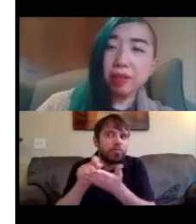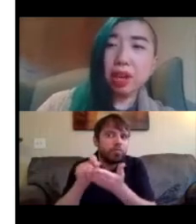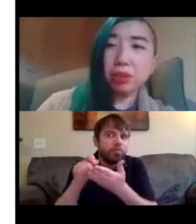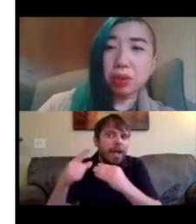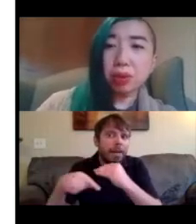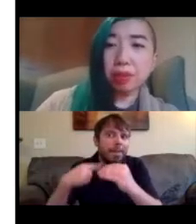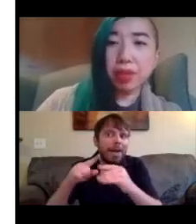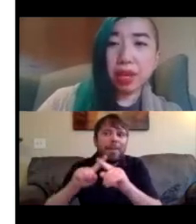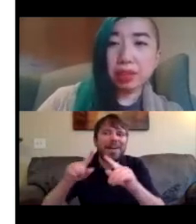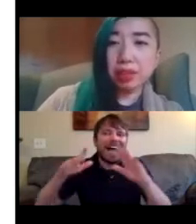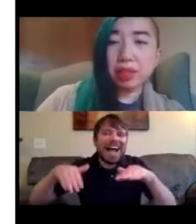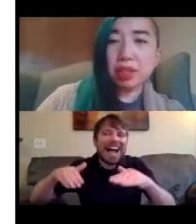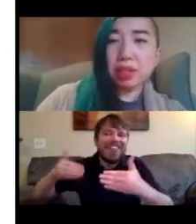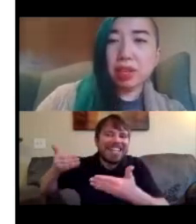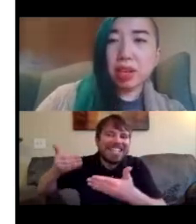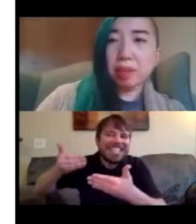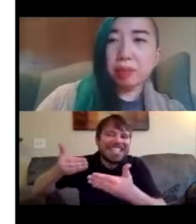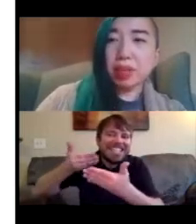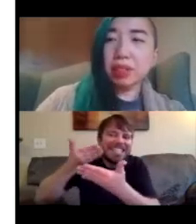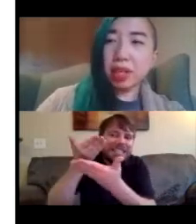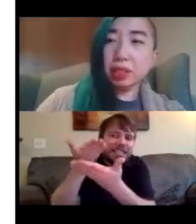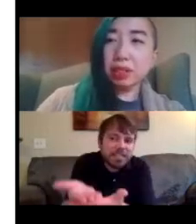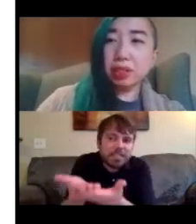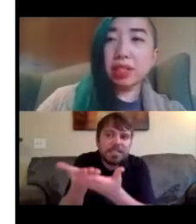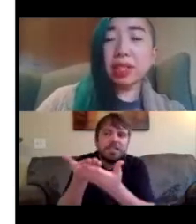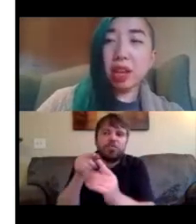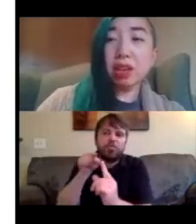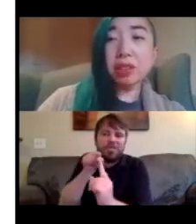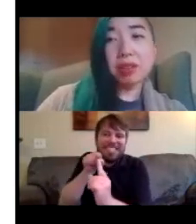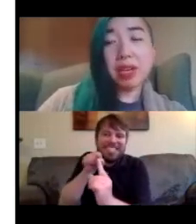gotten to the core of it yet. Things that haunt your writing.